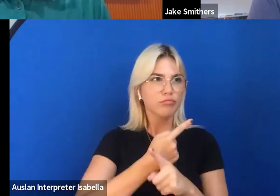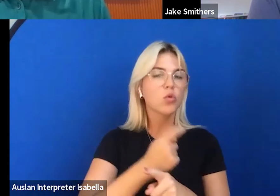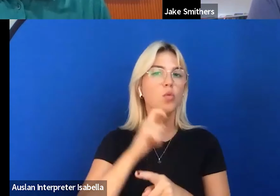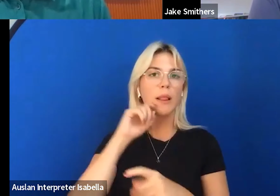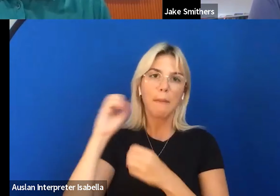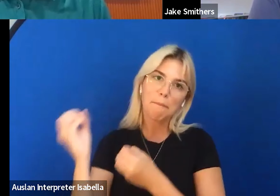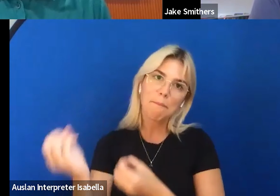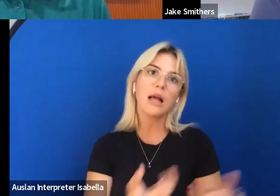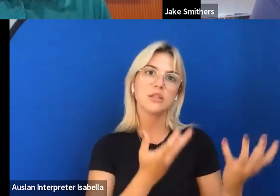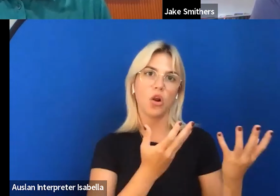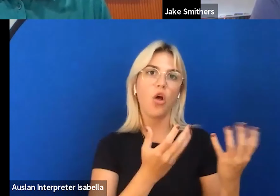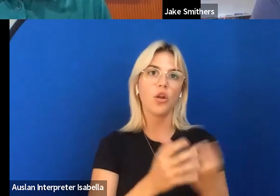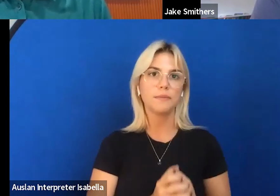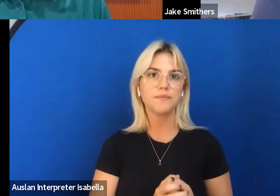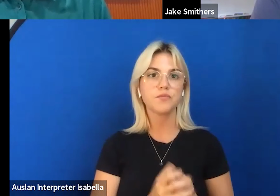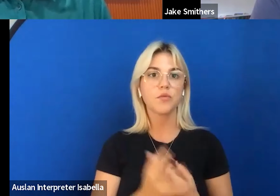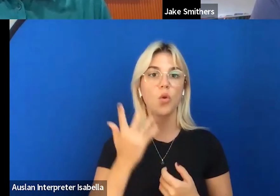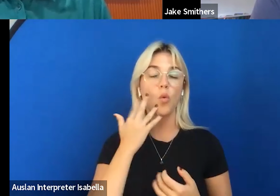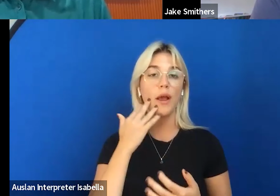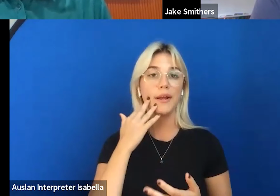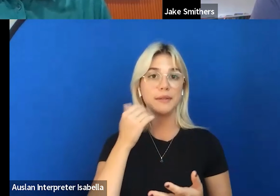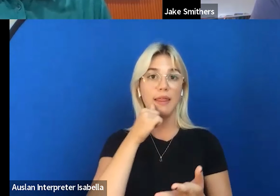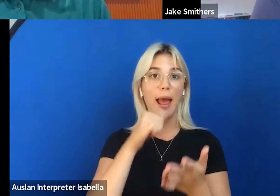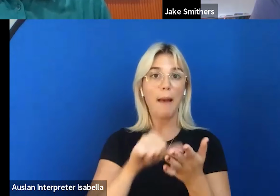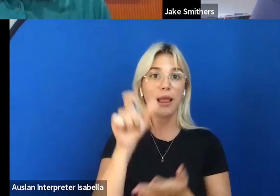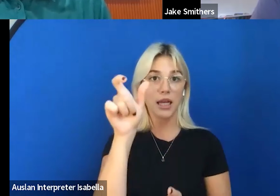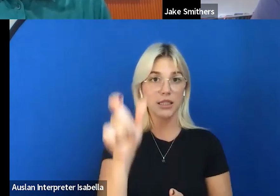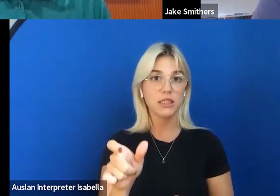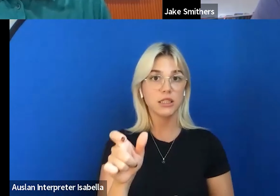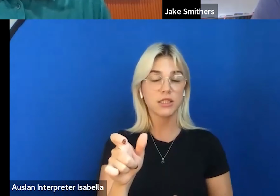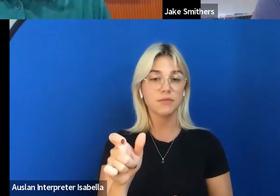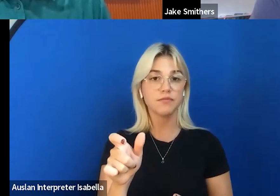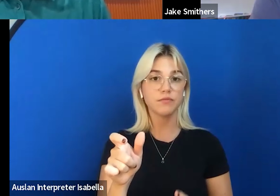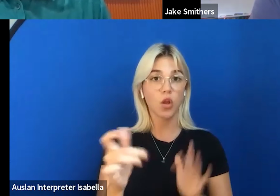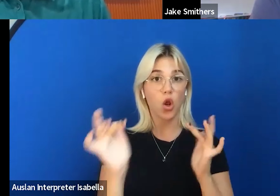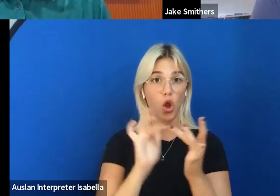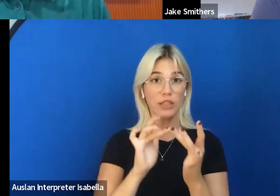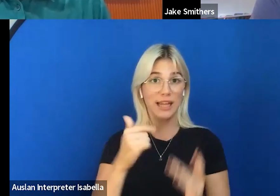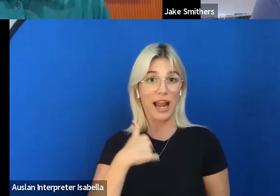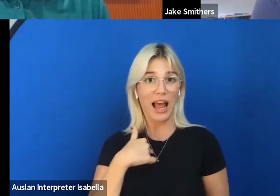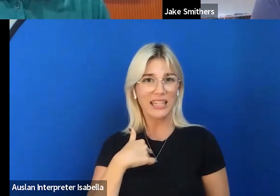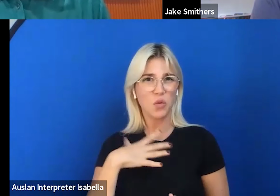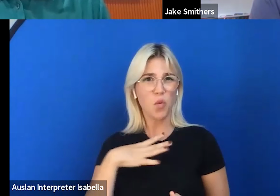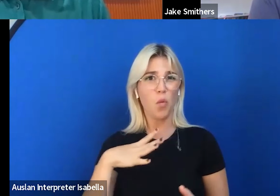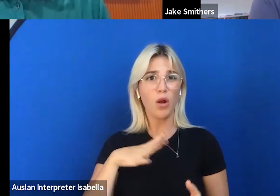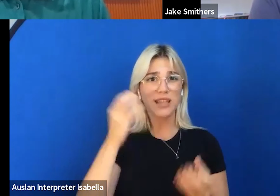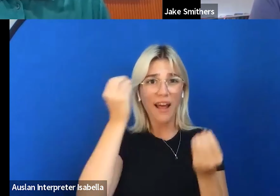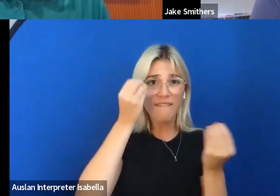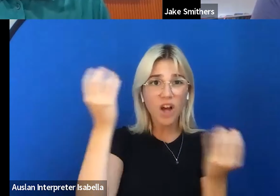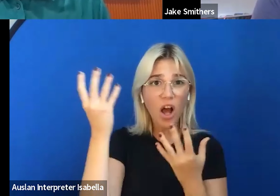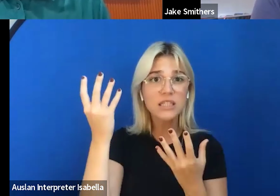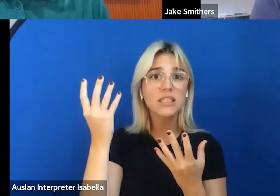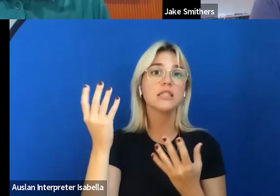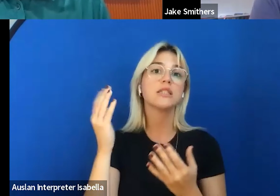So, when the applicants reach out to us for advice from the First Nations Protocols, firstly,